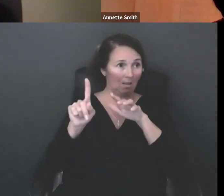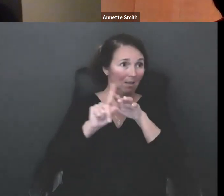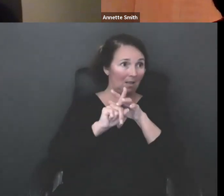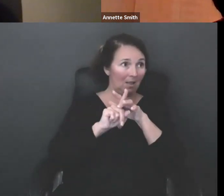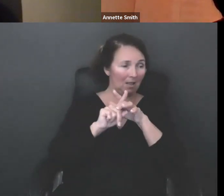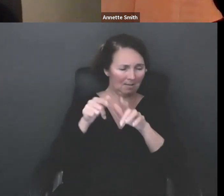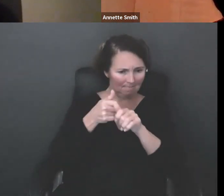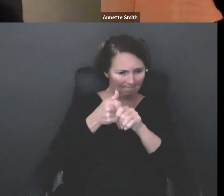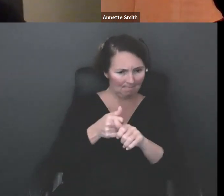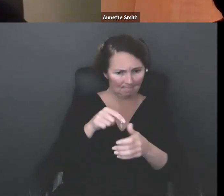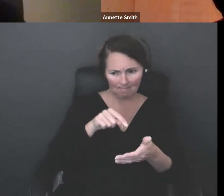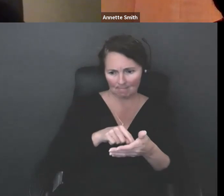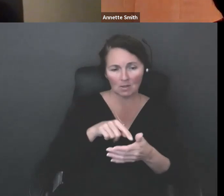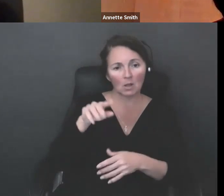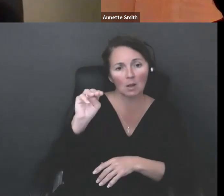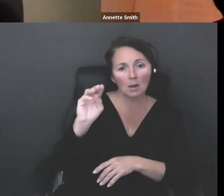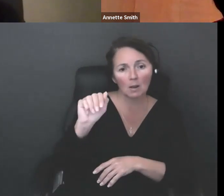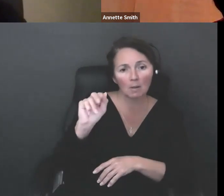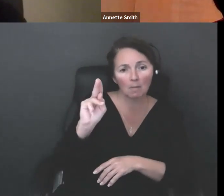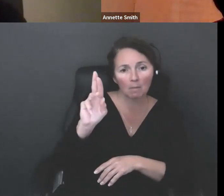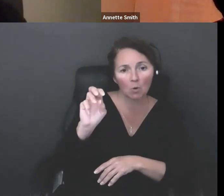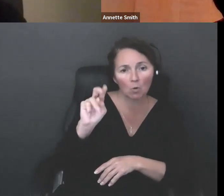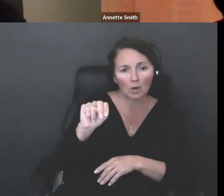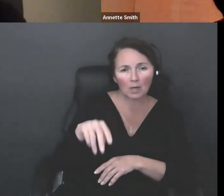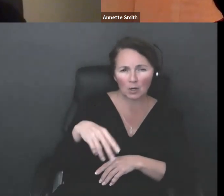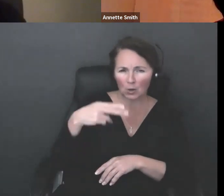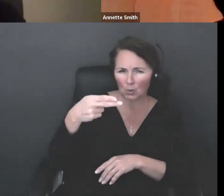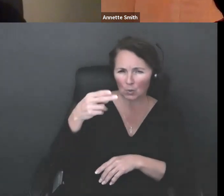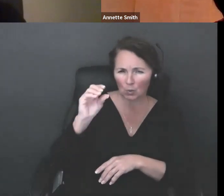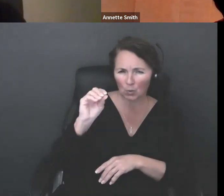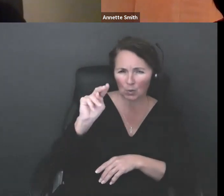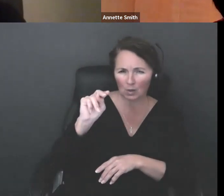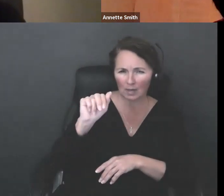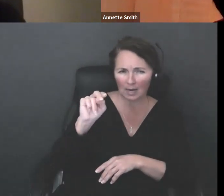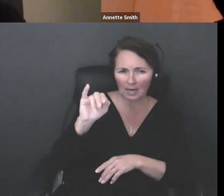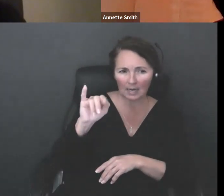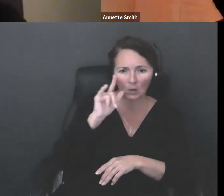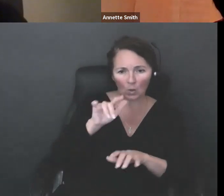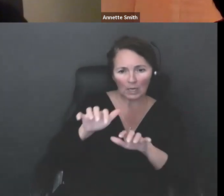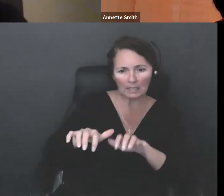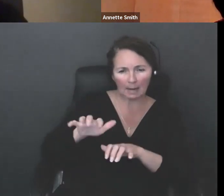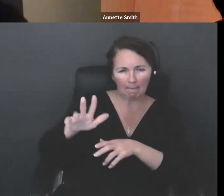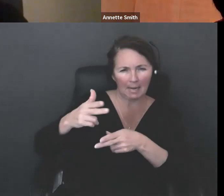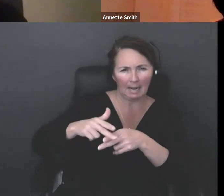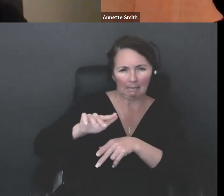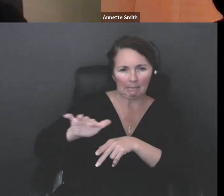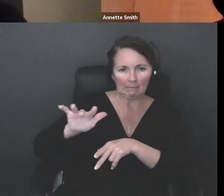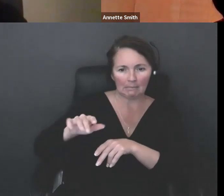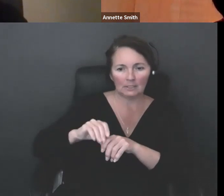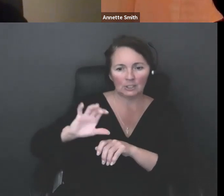like weight stigma. The person who immediately came to mind to follow is